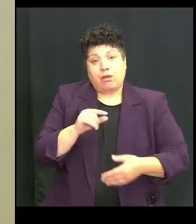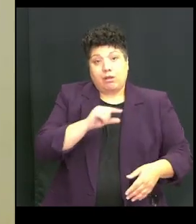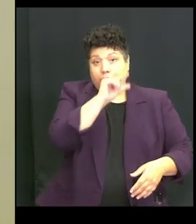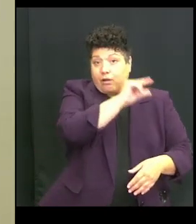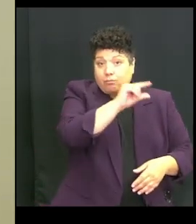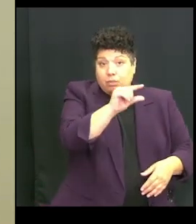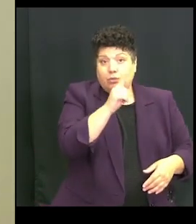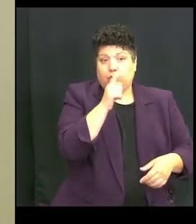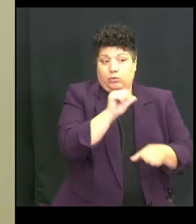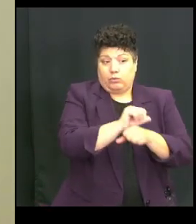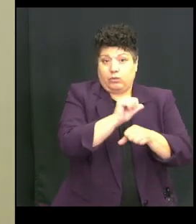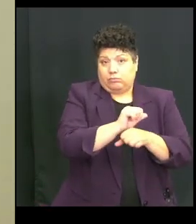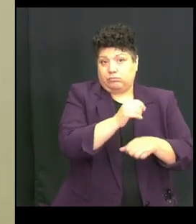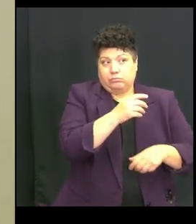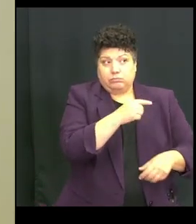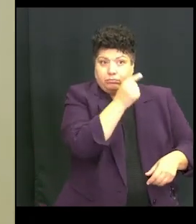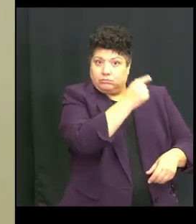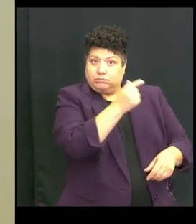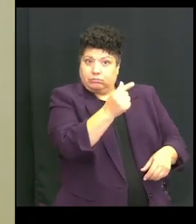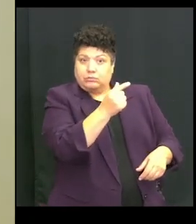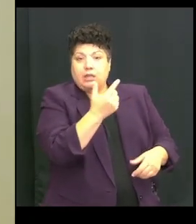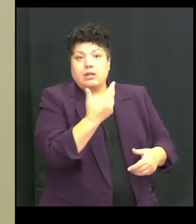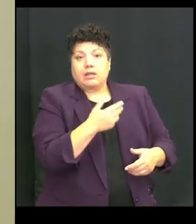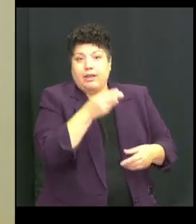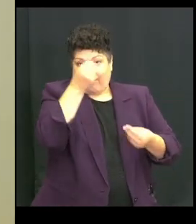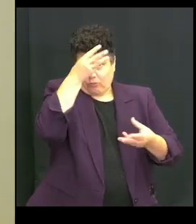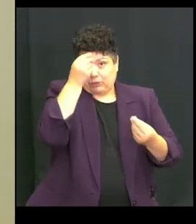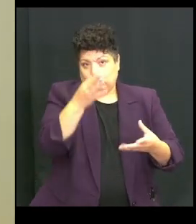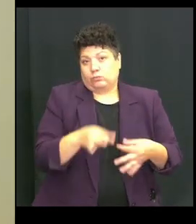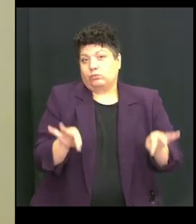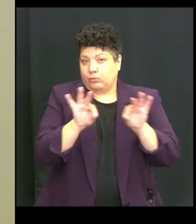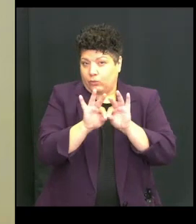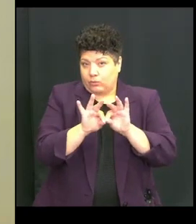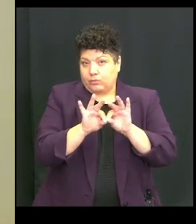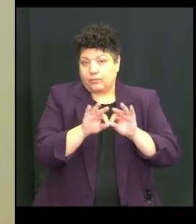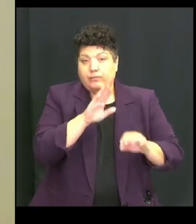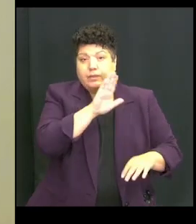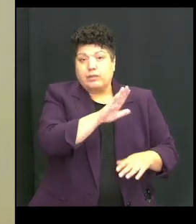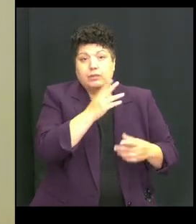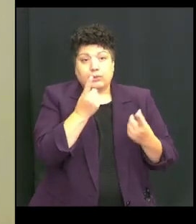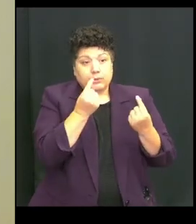information still matters and so continuing to do the kinds of things that civil servants do,